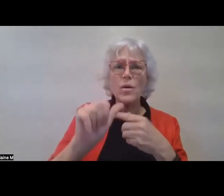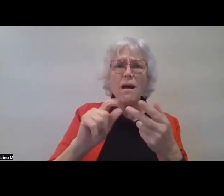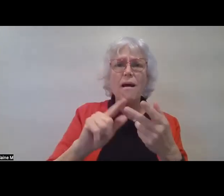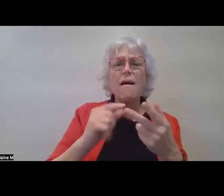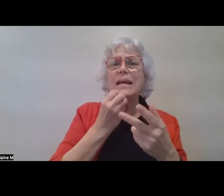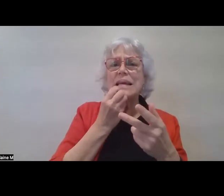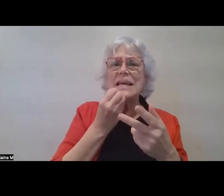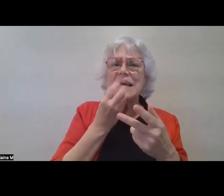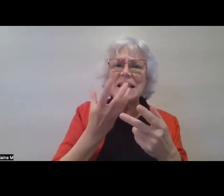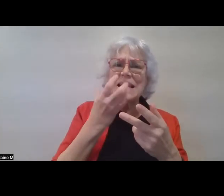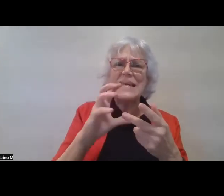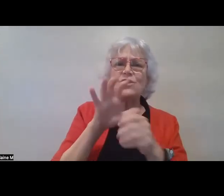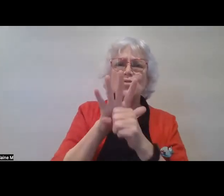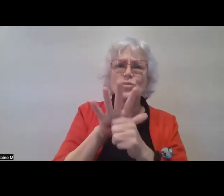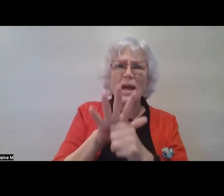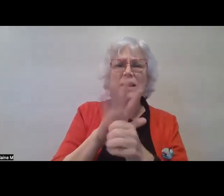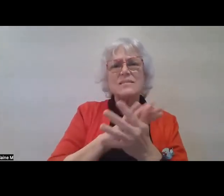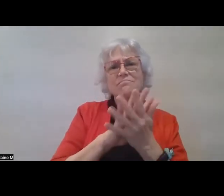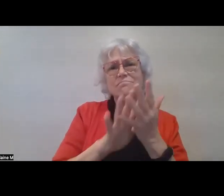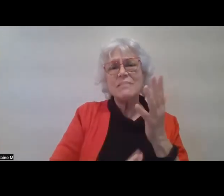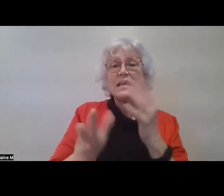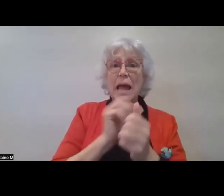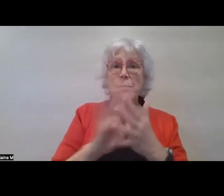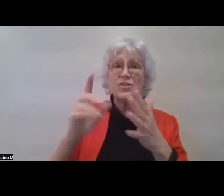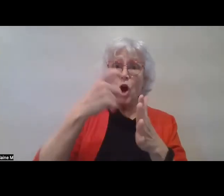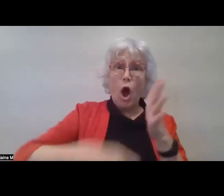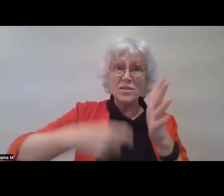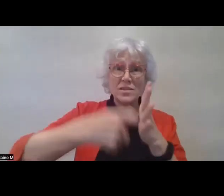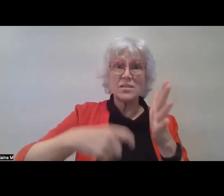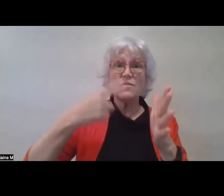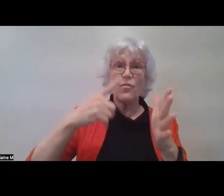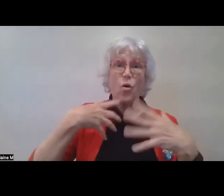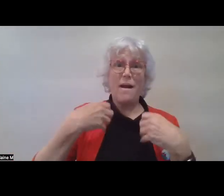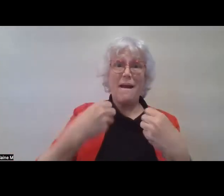The cost is expected to be between 2 to 4 billion US dollars